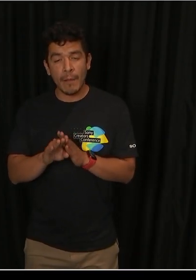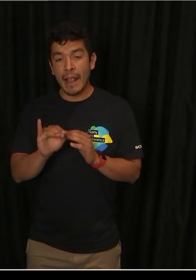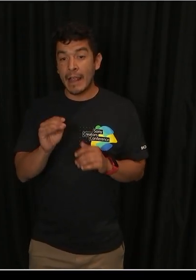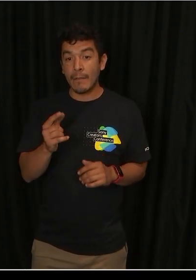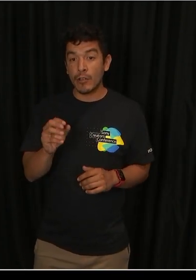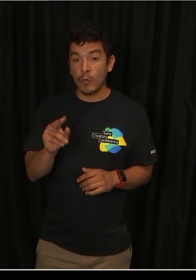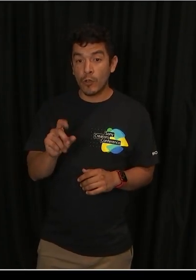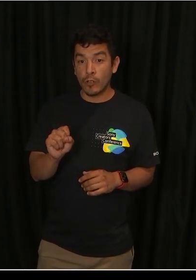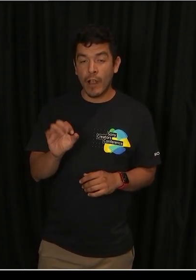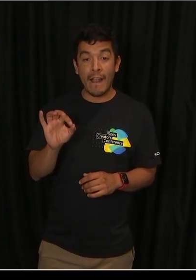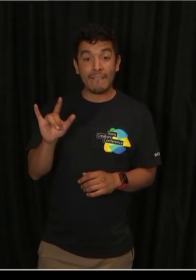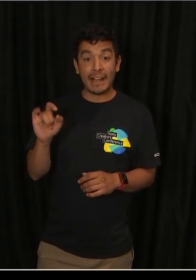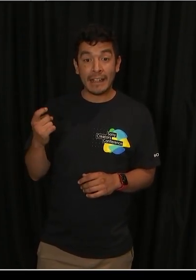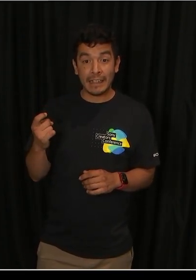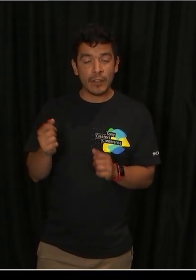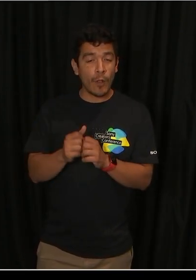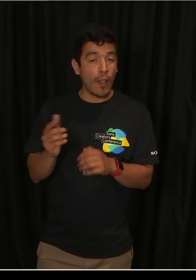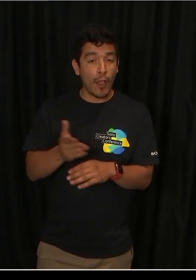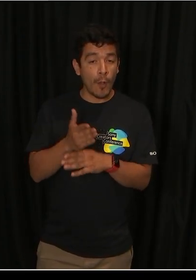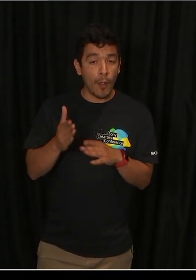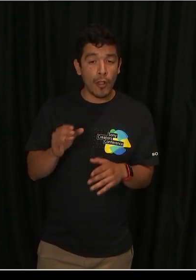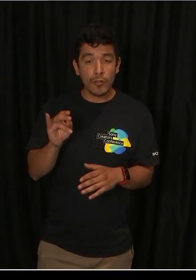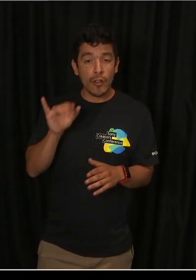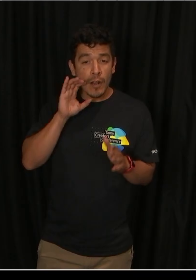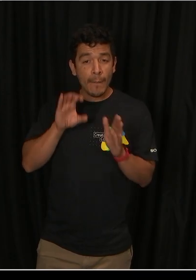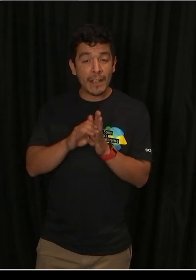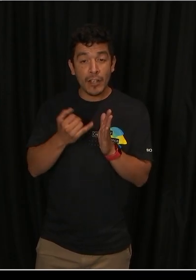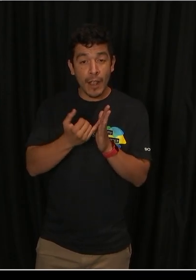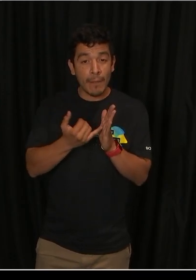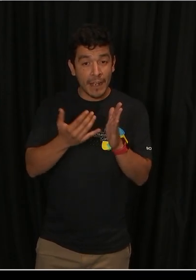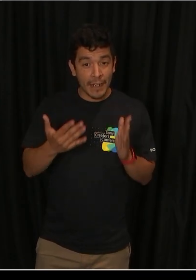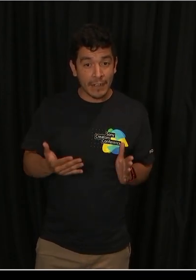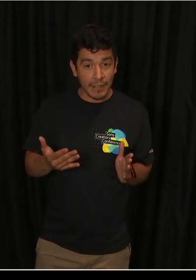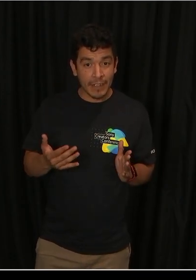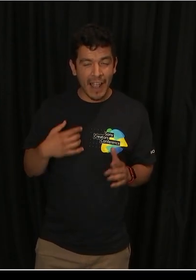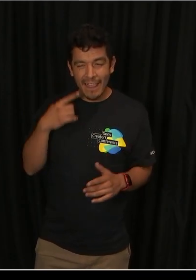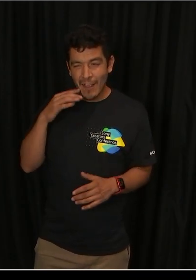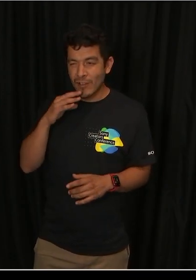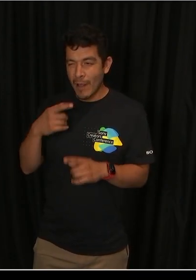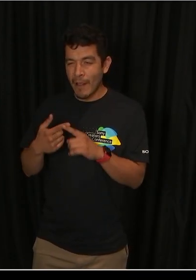FLIX with our partners over at Sony Pictures Animation was developed, I think we talked a little about that earlier.